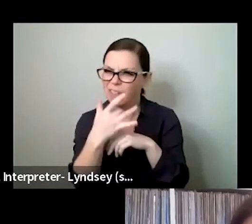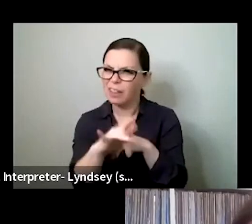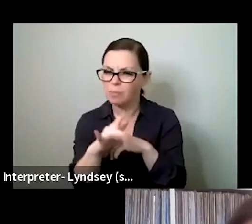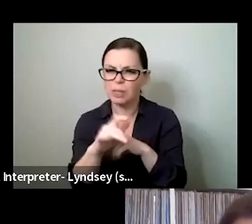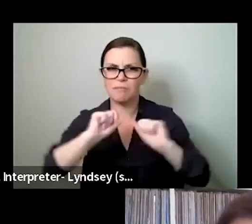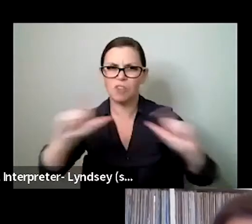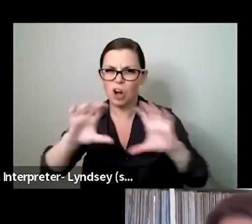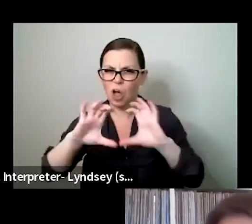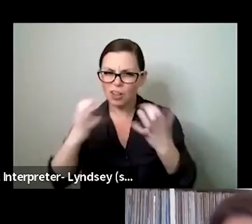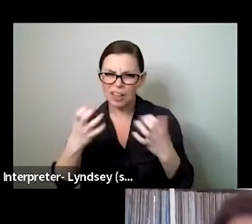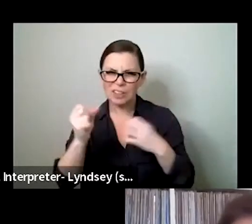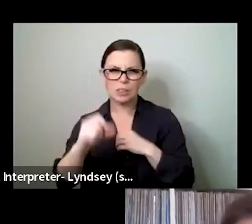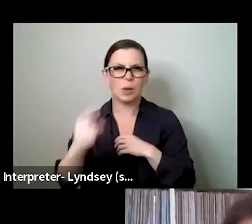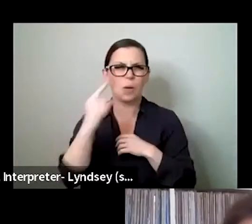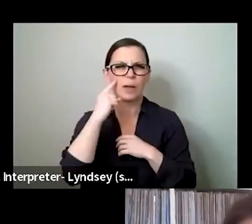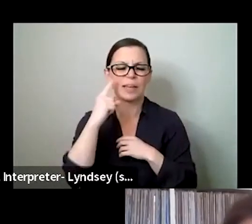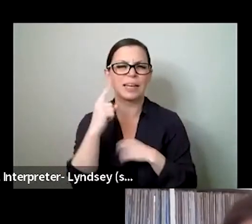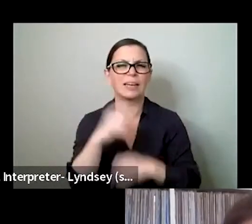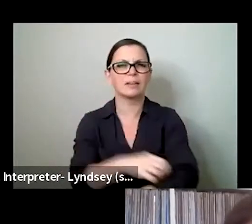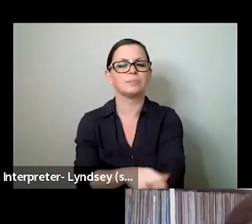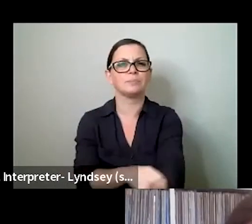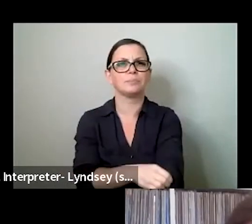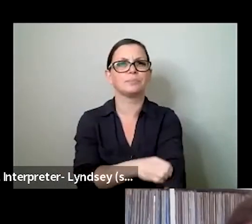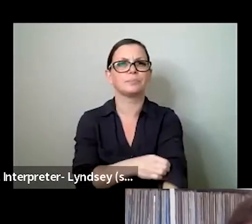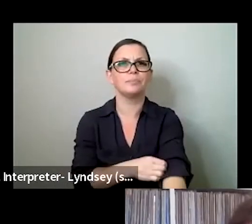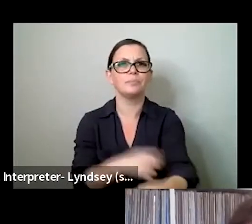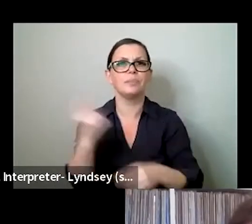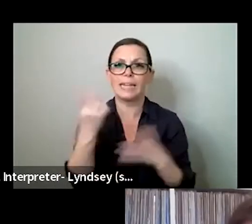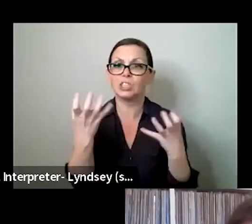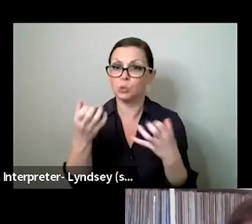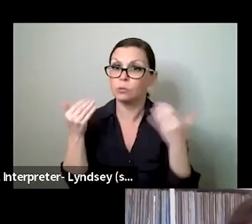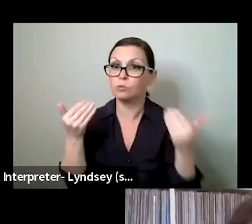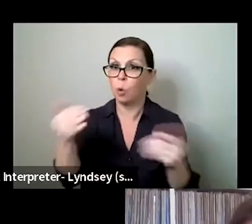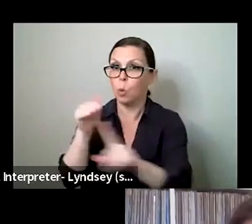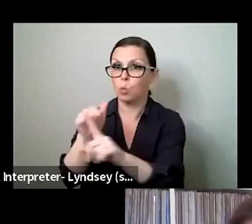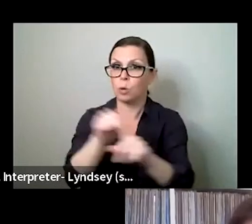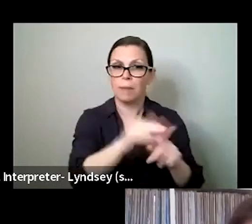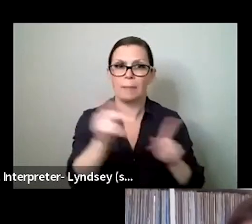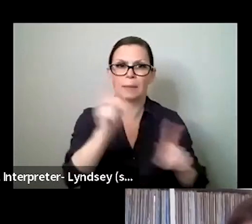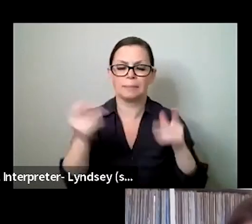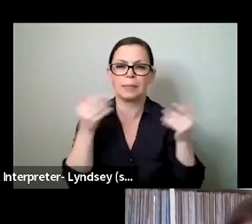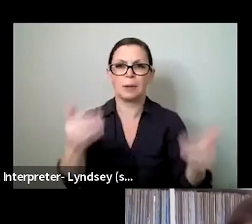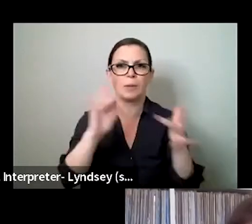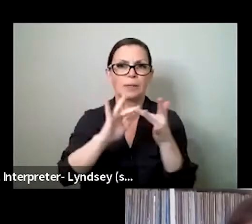So I think it's one of those things where I just want to remind people to just check the website regularly.